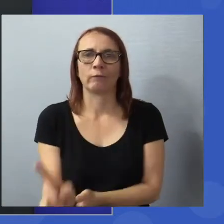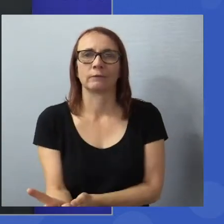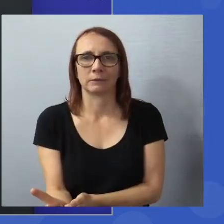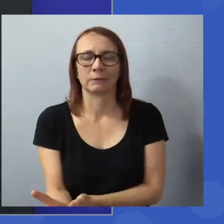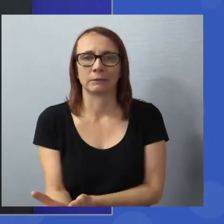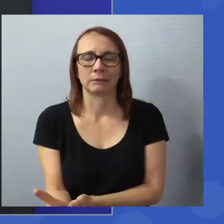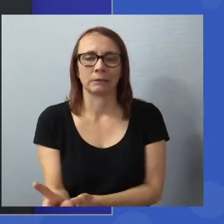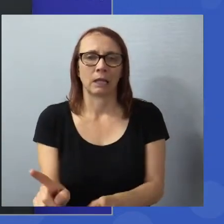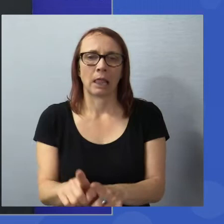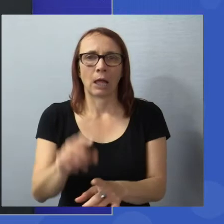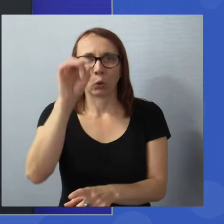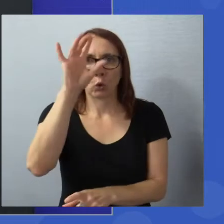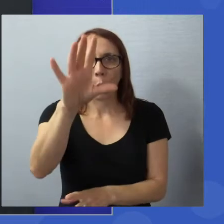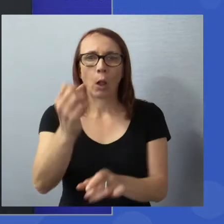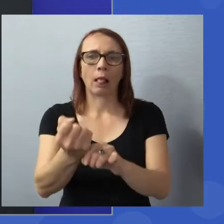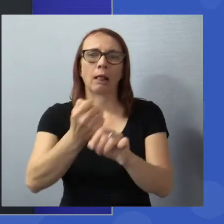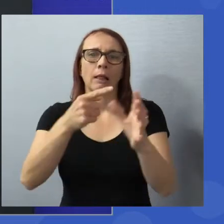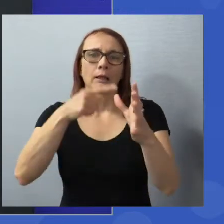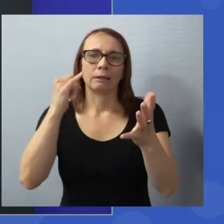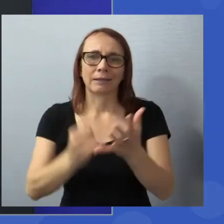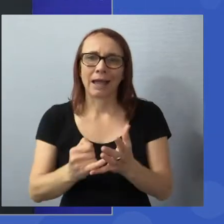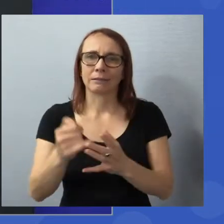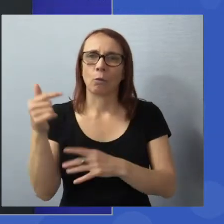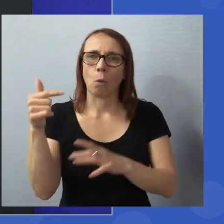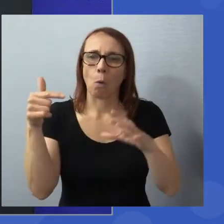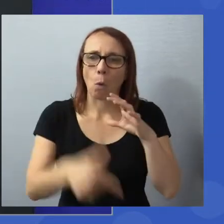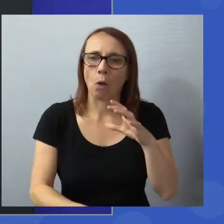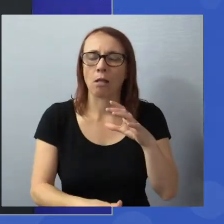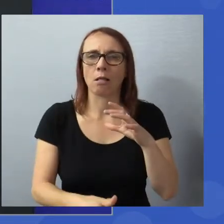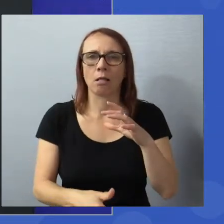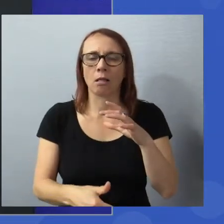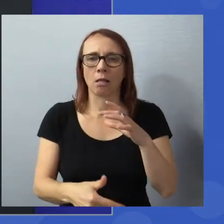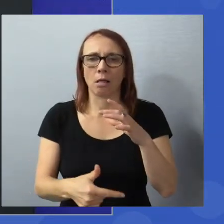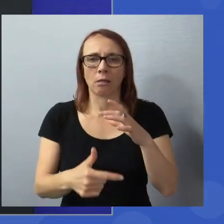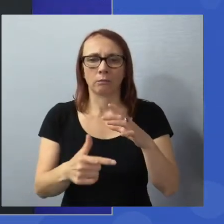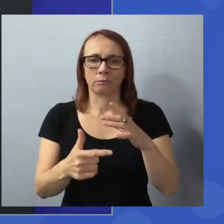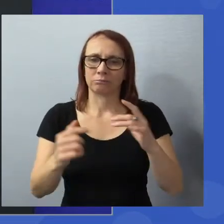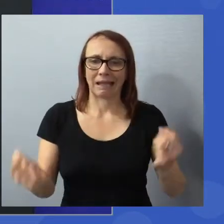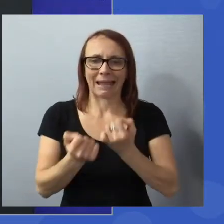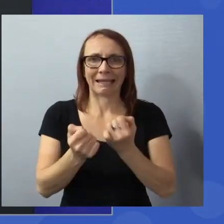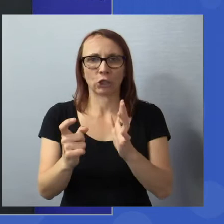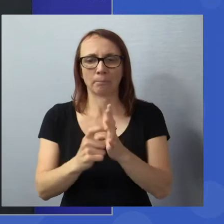coal gas oil the regulation of the energy markets are all tightly reserved